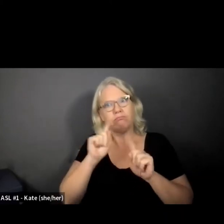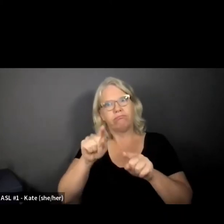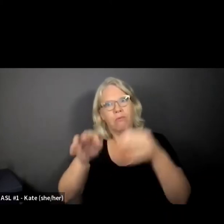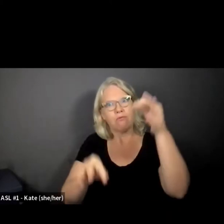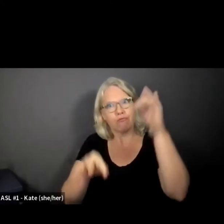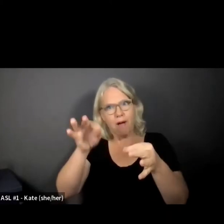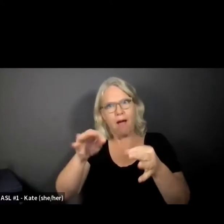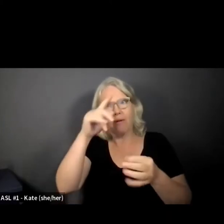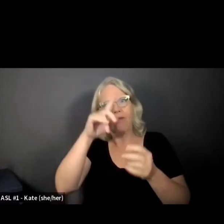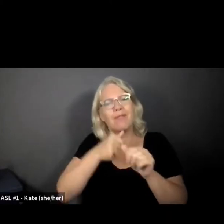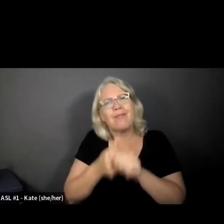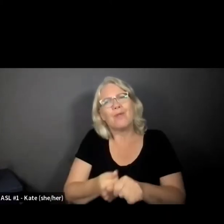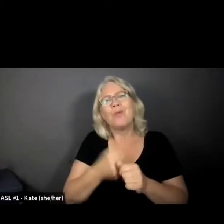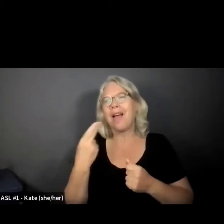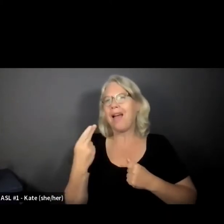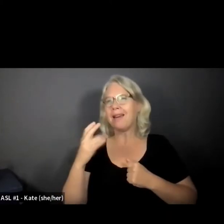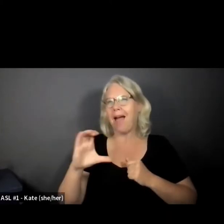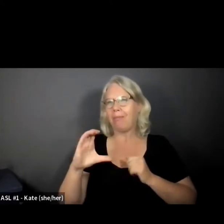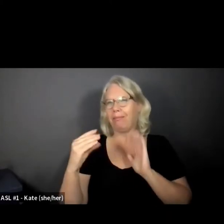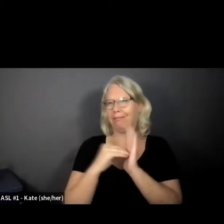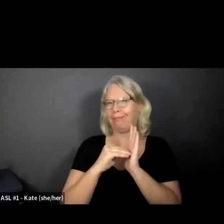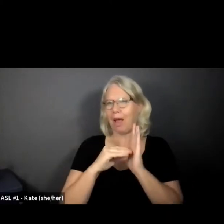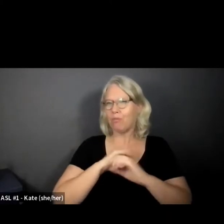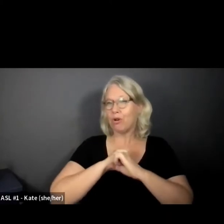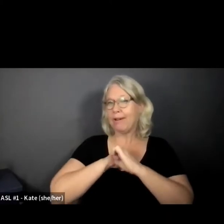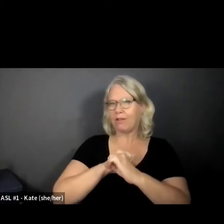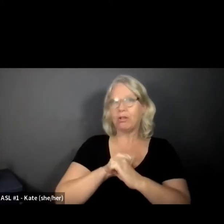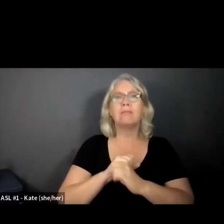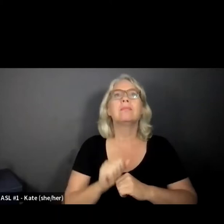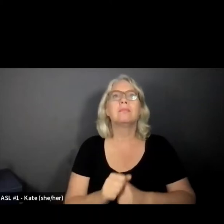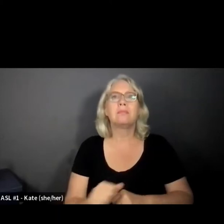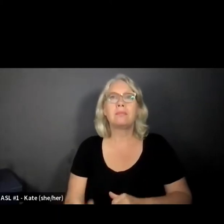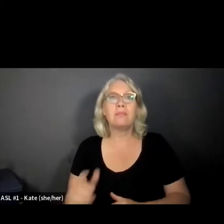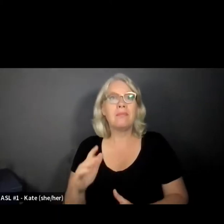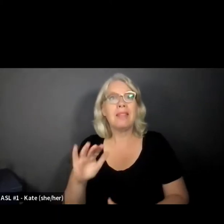NOW, TO BE CANDID, ARCH DIDN'T LITIGATE THIS CASE.